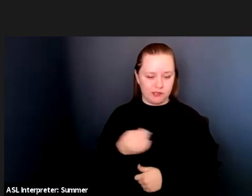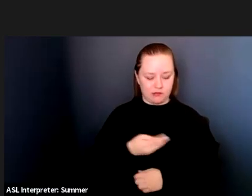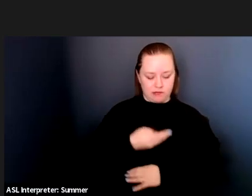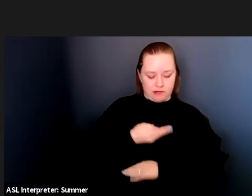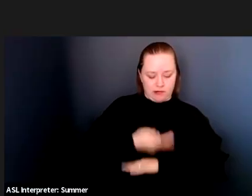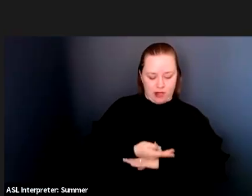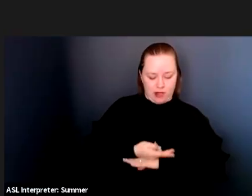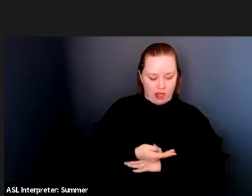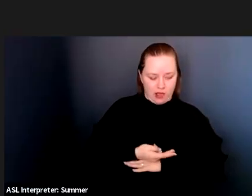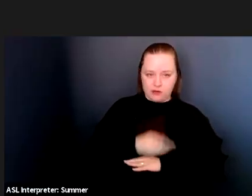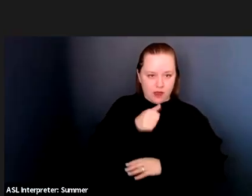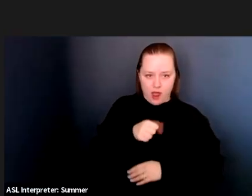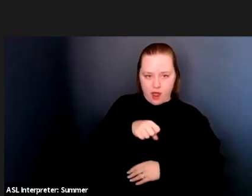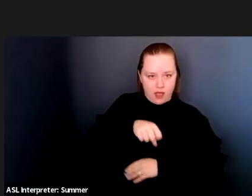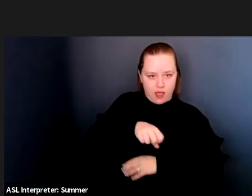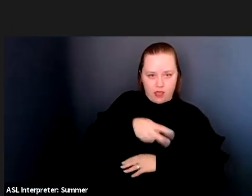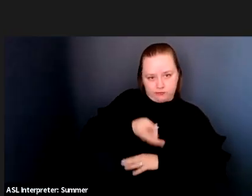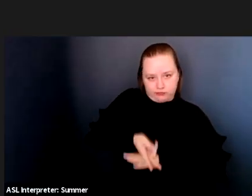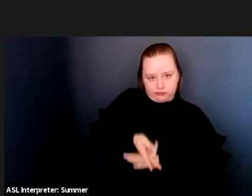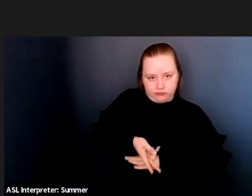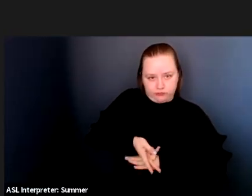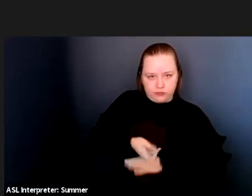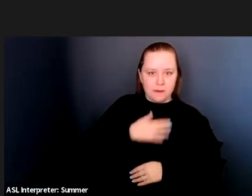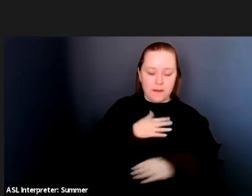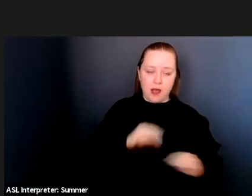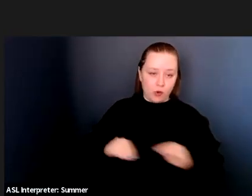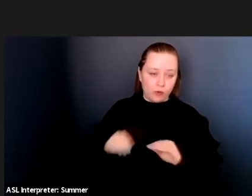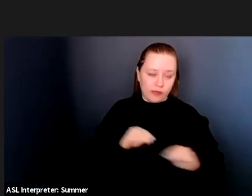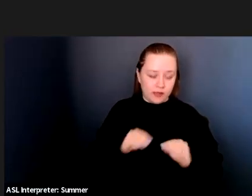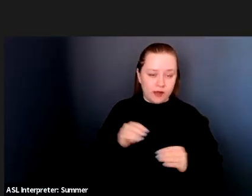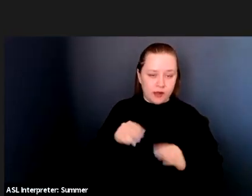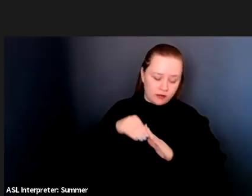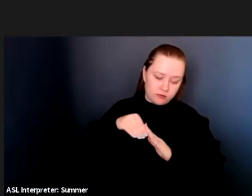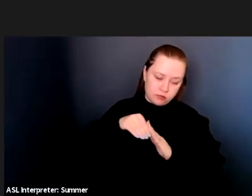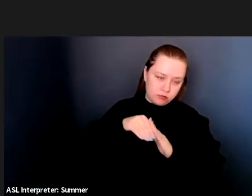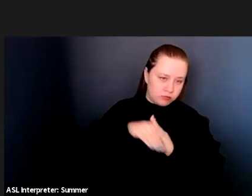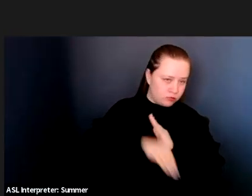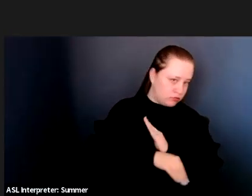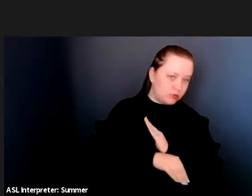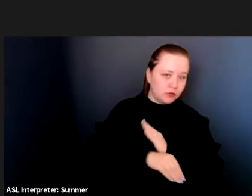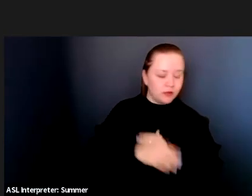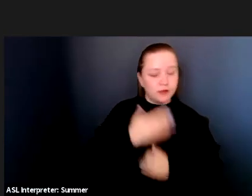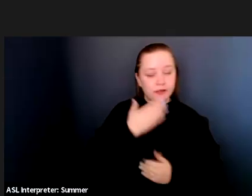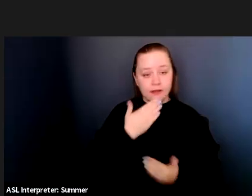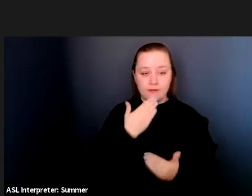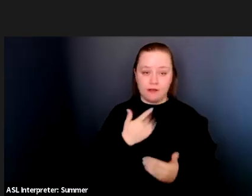My mobility was tanking. Thankfully, I was working from home.